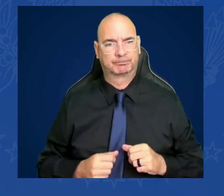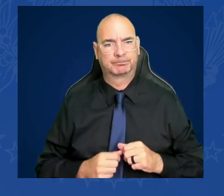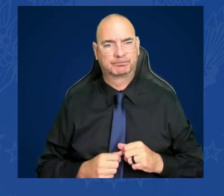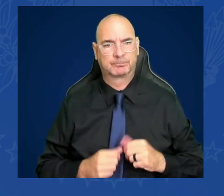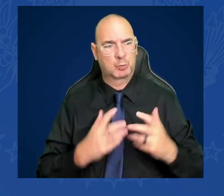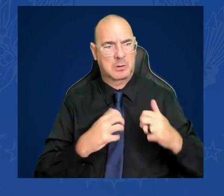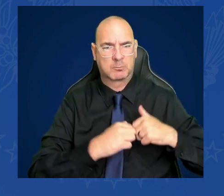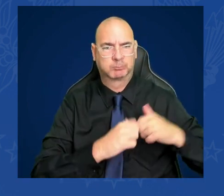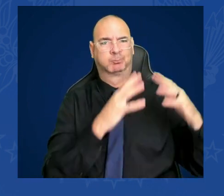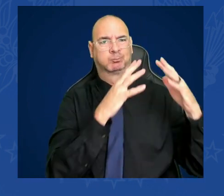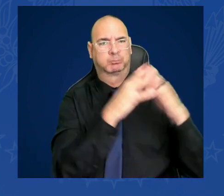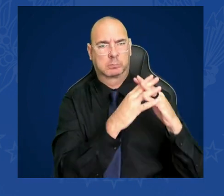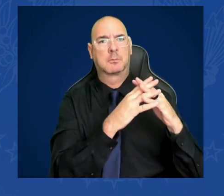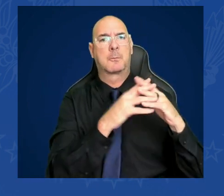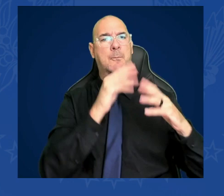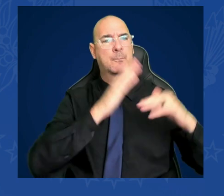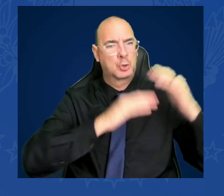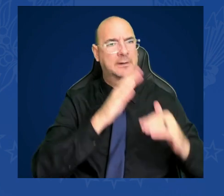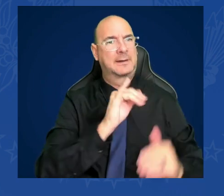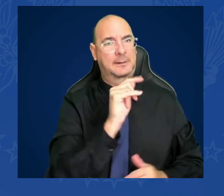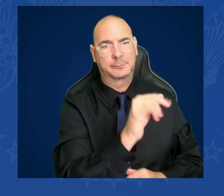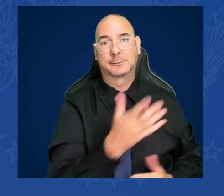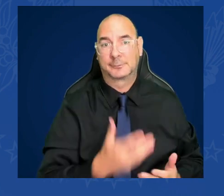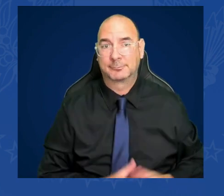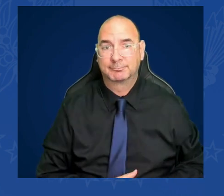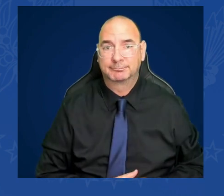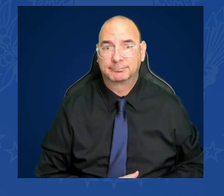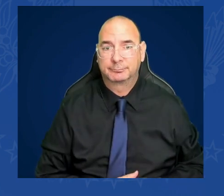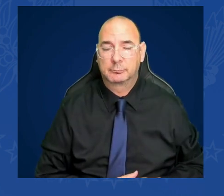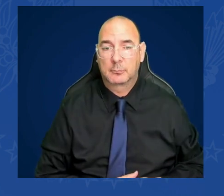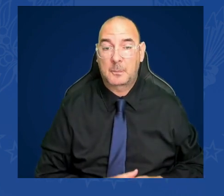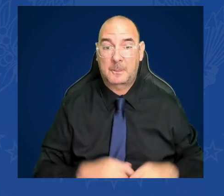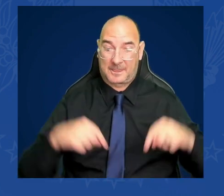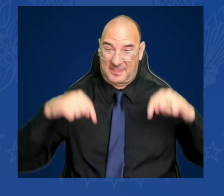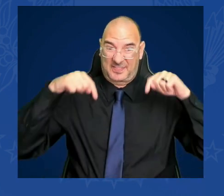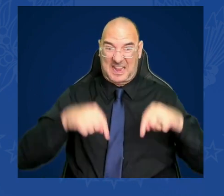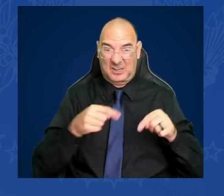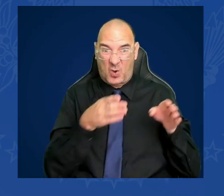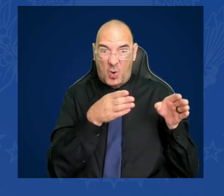Over time, this order has been tried and this order has been tested.